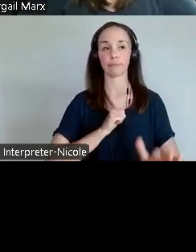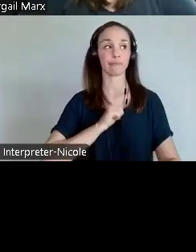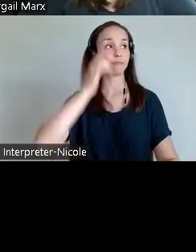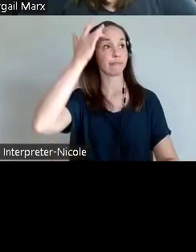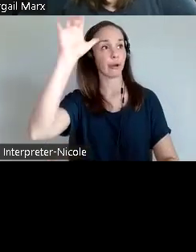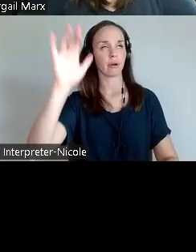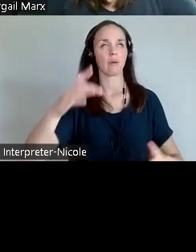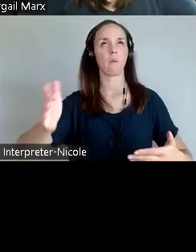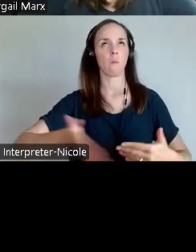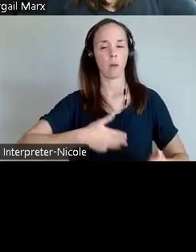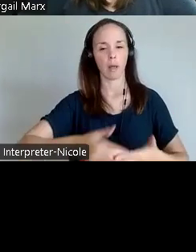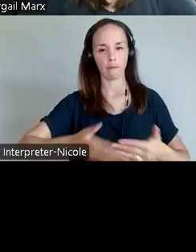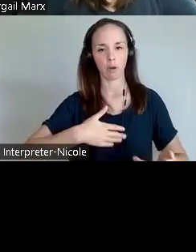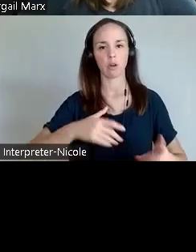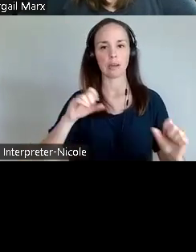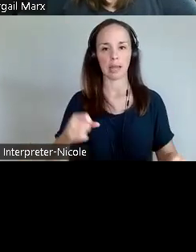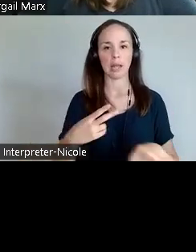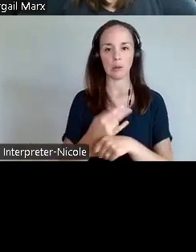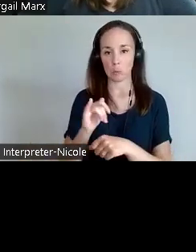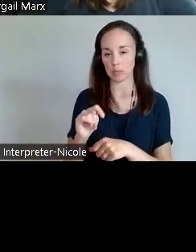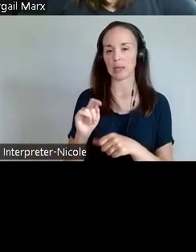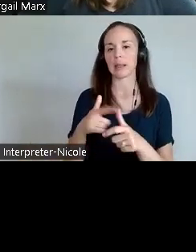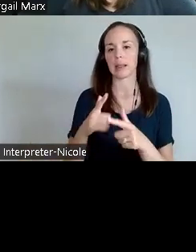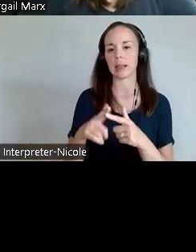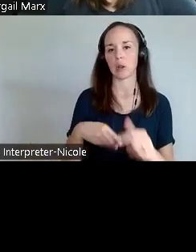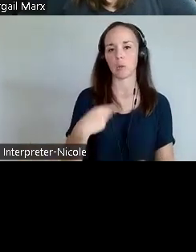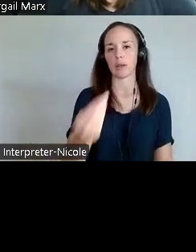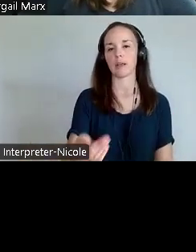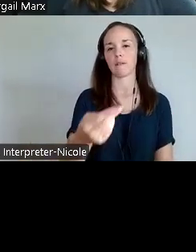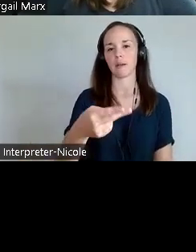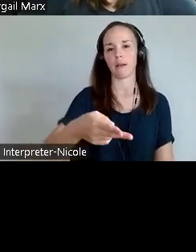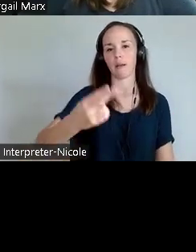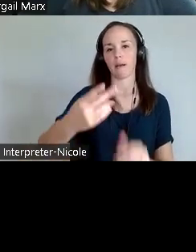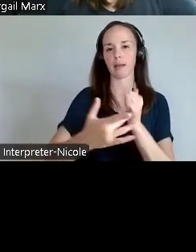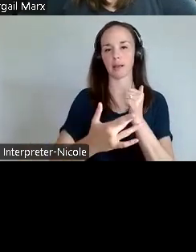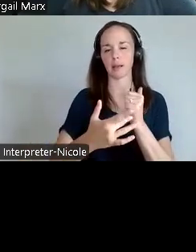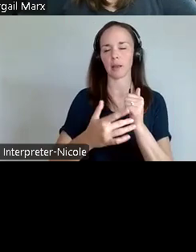it is that you could access it, then you would give somebody high-tech dynamic display device.